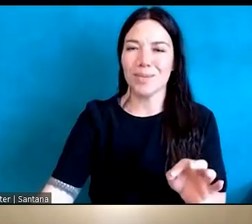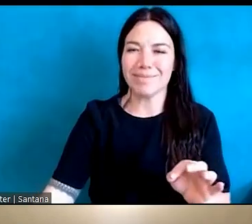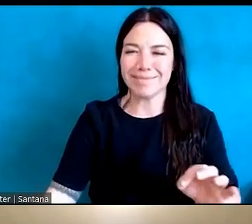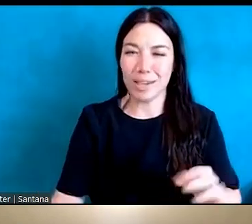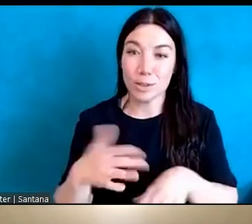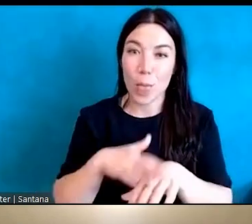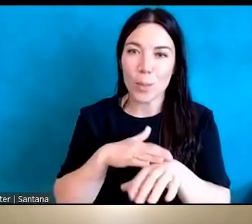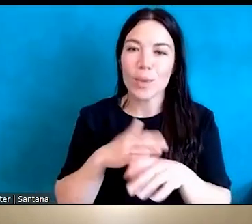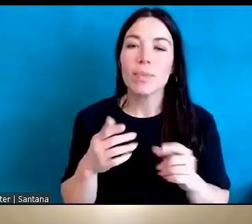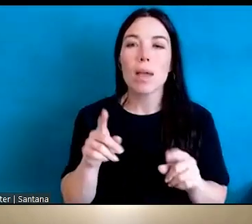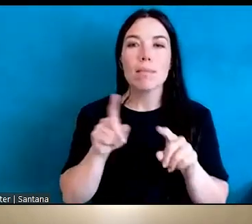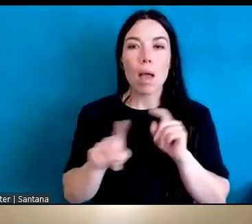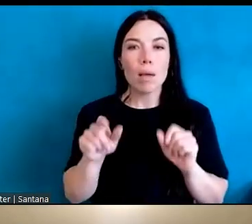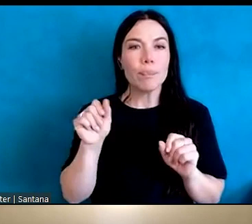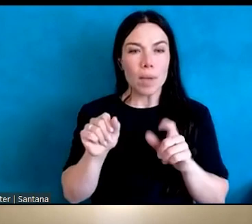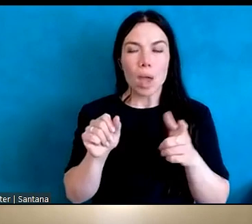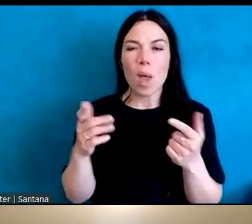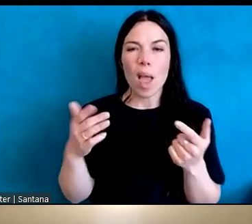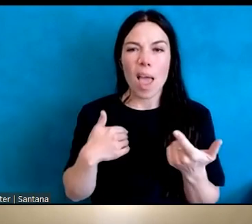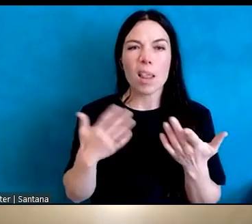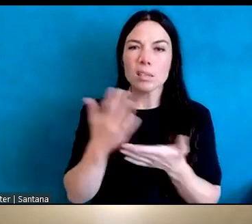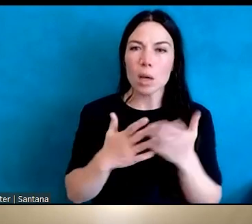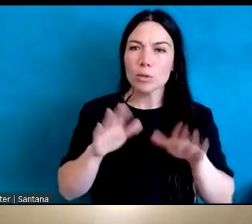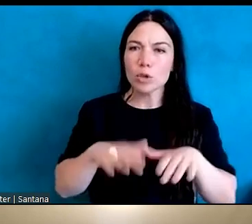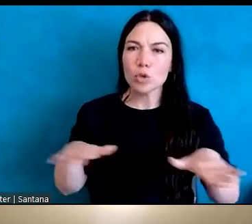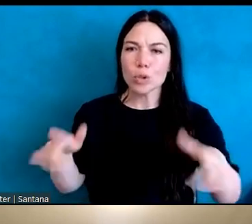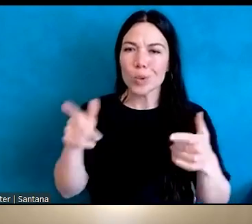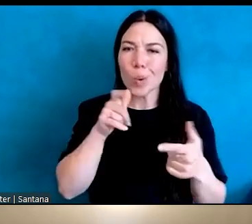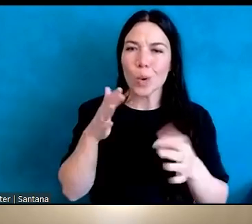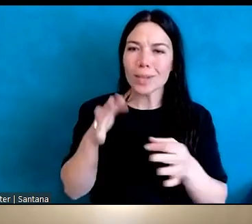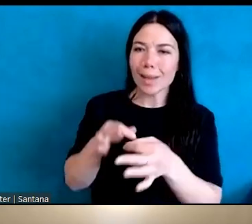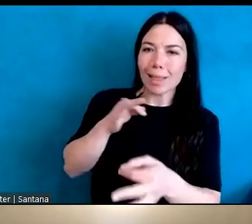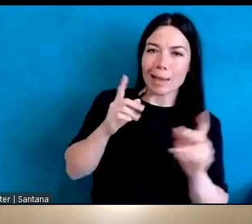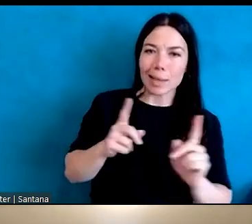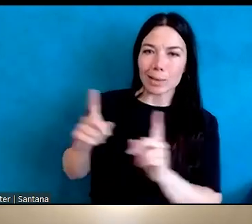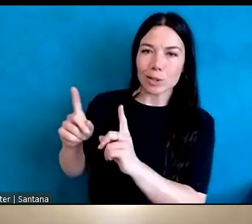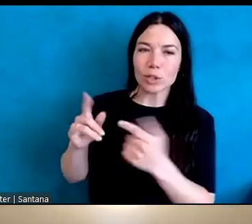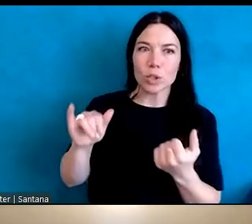So these children had an exact polarity shift in their ERP.